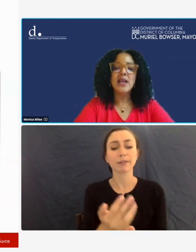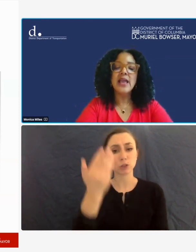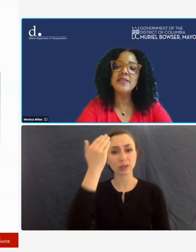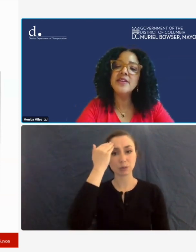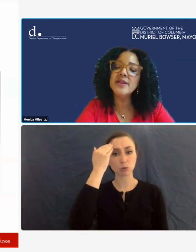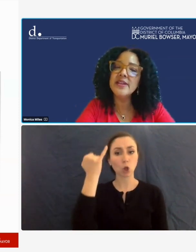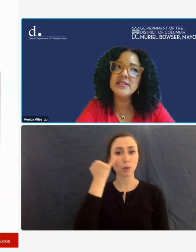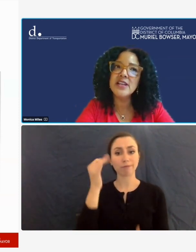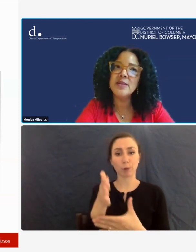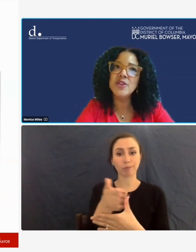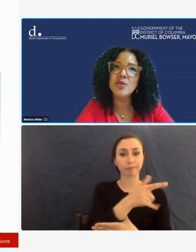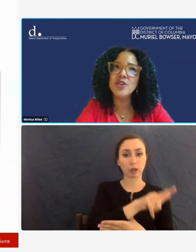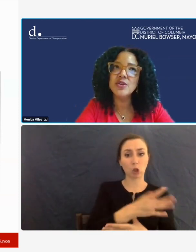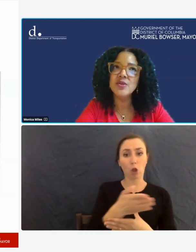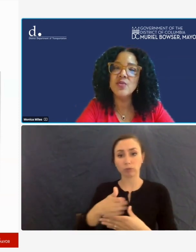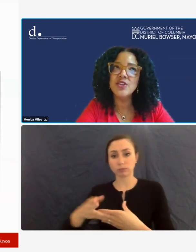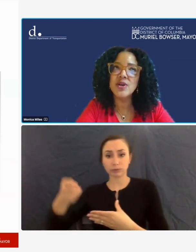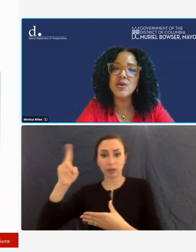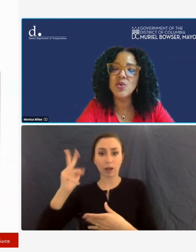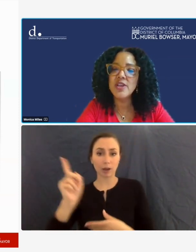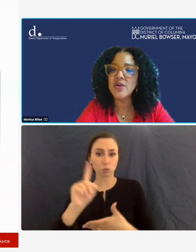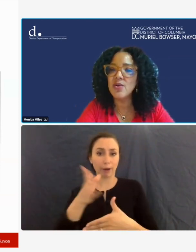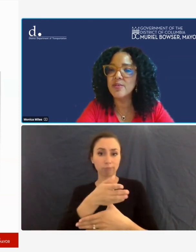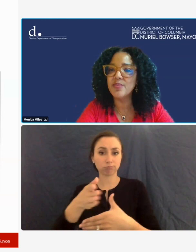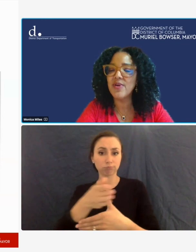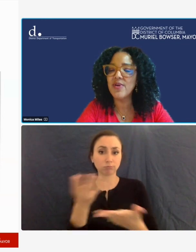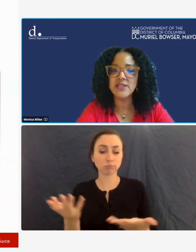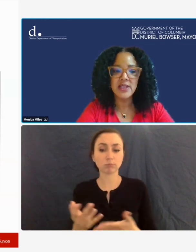and there is um you know when you're when you are working on a project